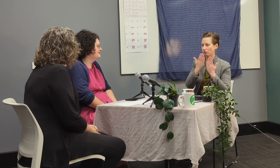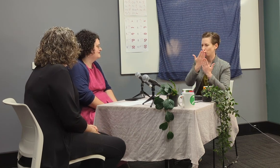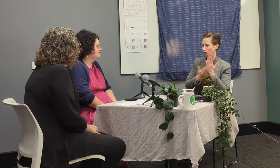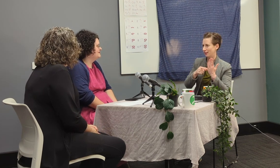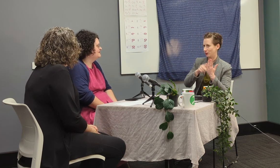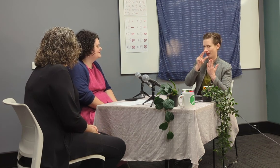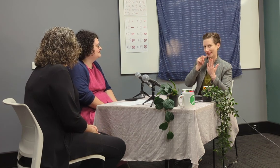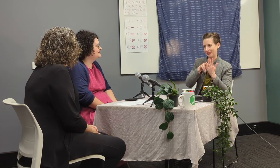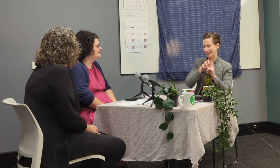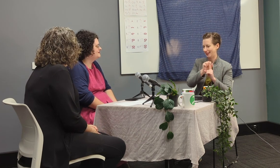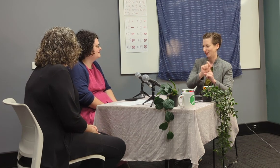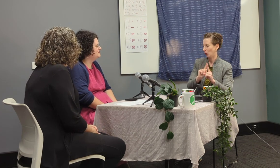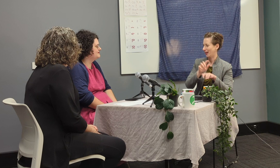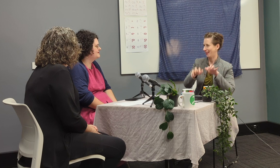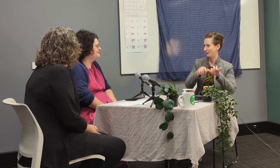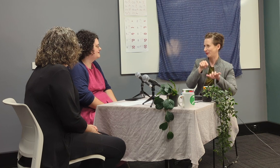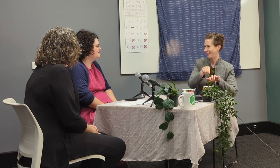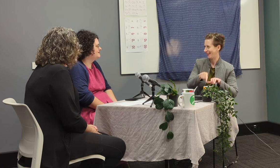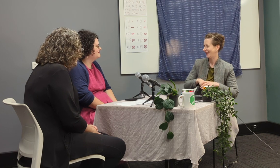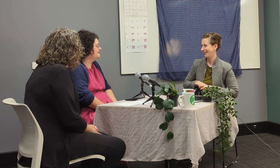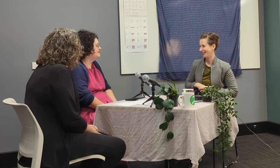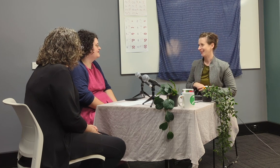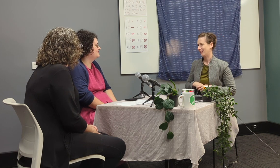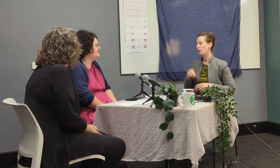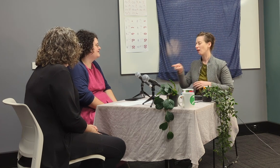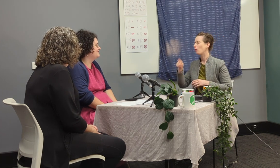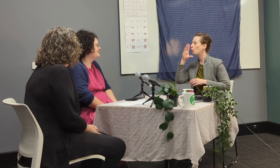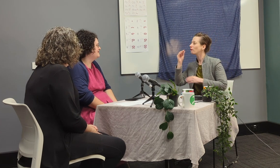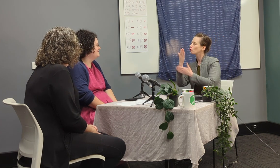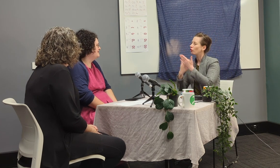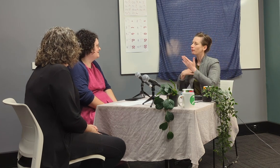If you look at The Frog Story book, you can see what the animal is there,